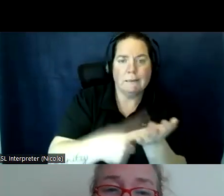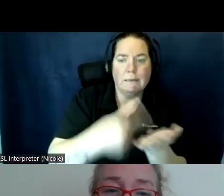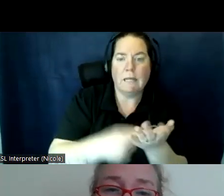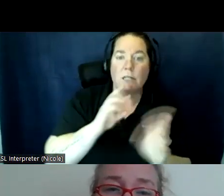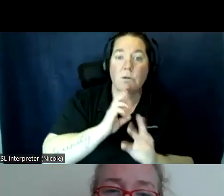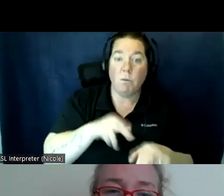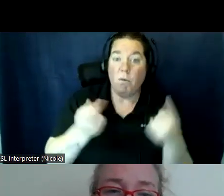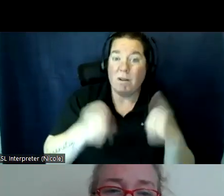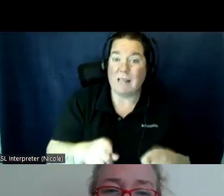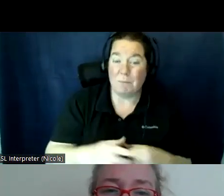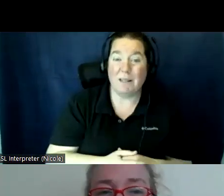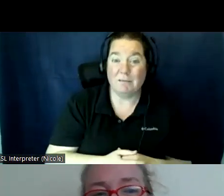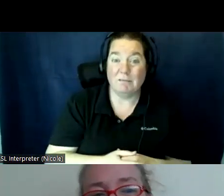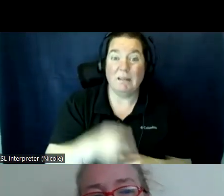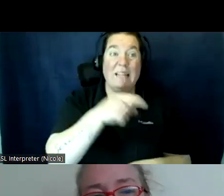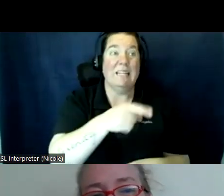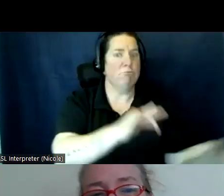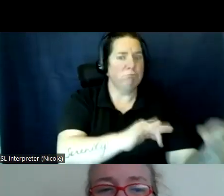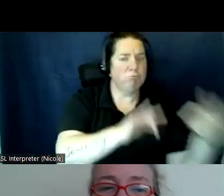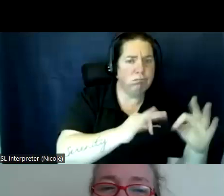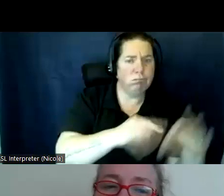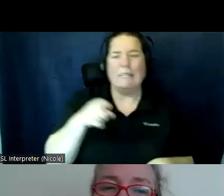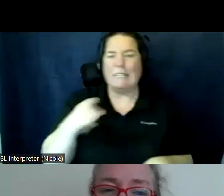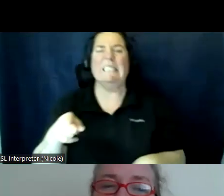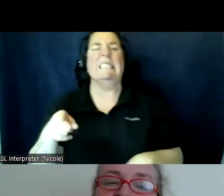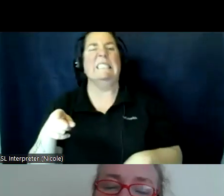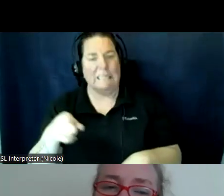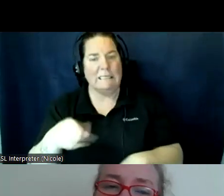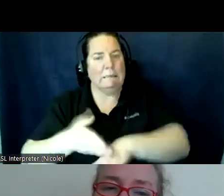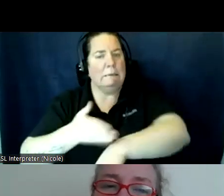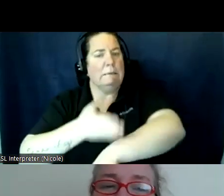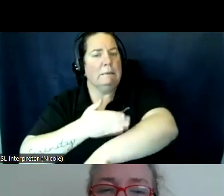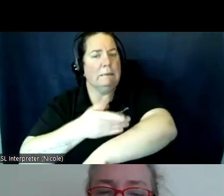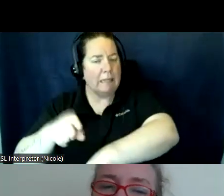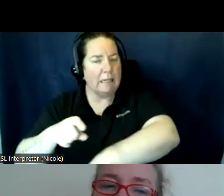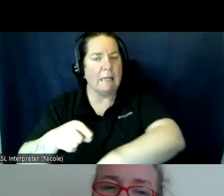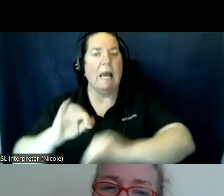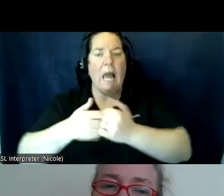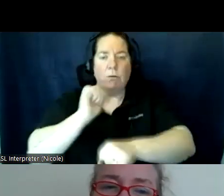the areas of strengths and the areas of challenges and how everyone can collaborate to be part of the solution.